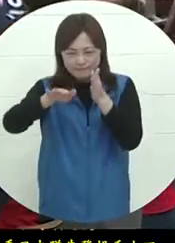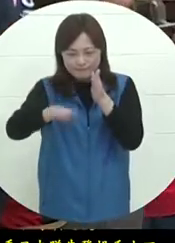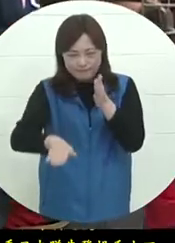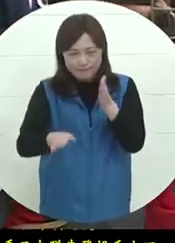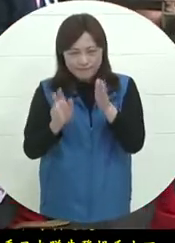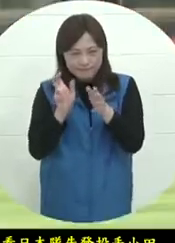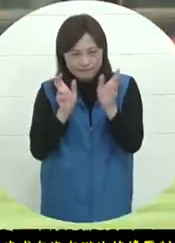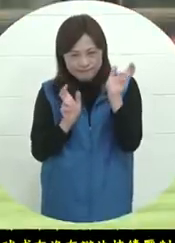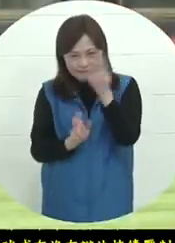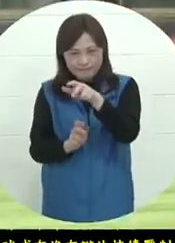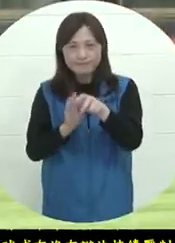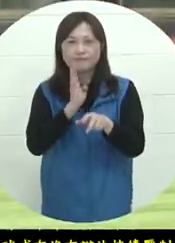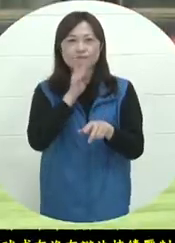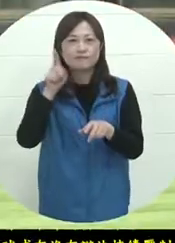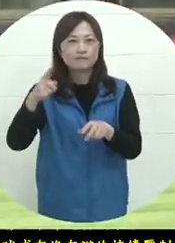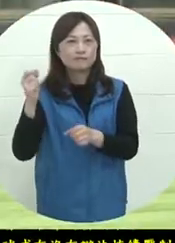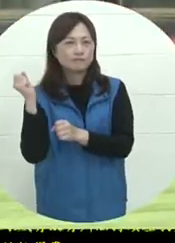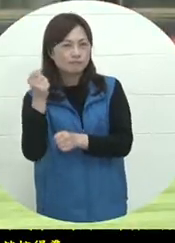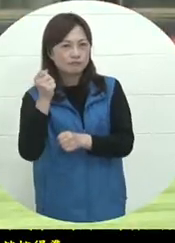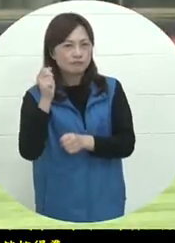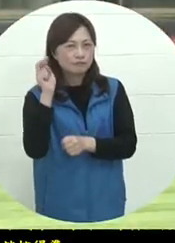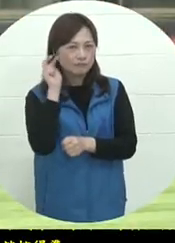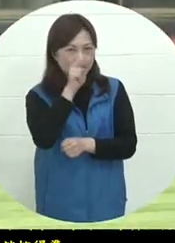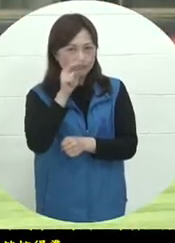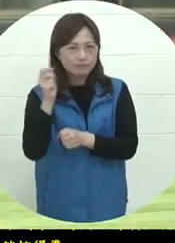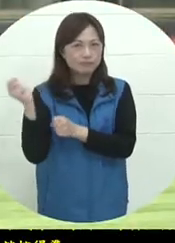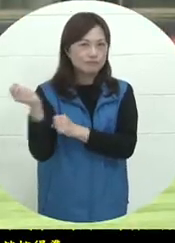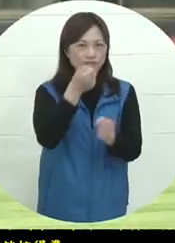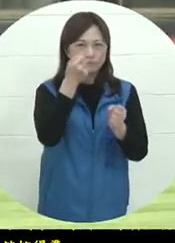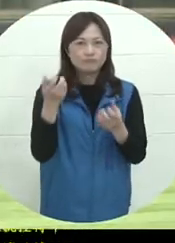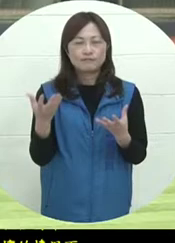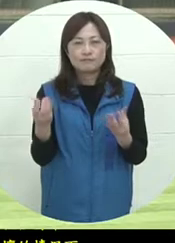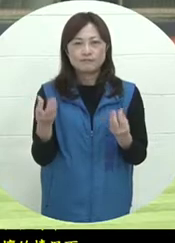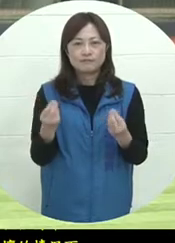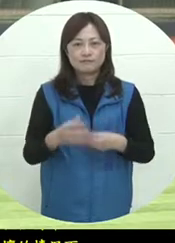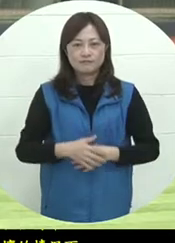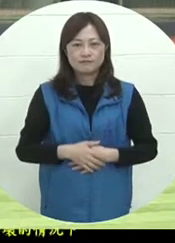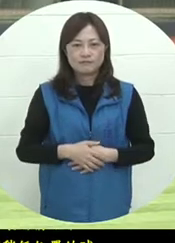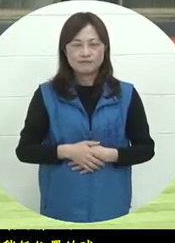the batter who is slightly lower on the outside is standing and can't see the bat. Oh, with three outs, Rosco